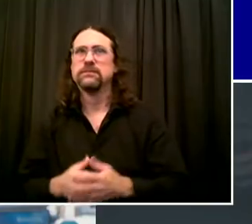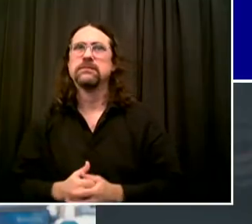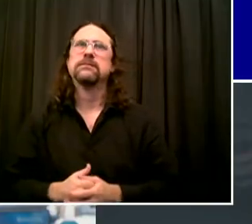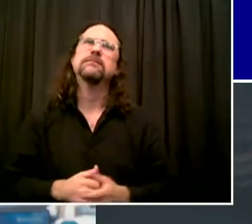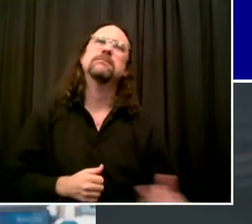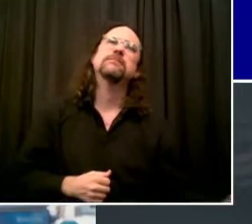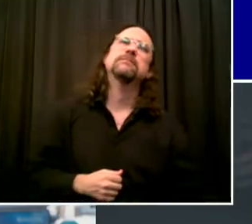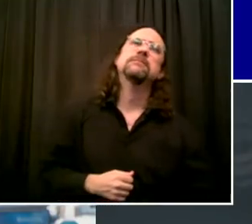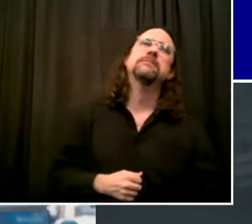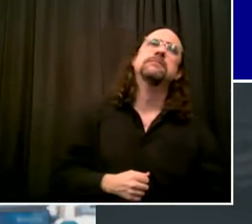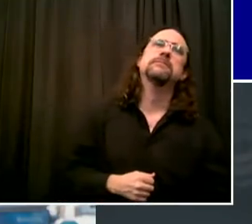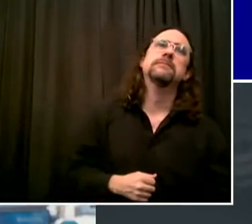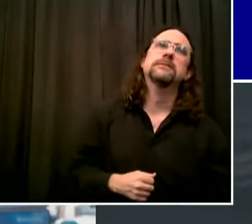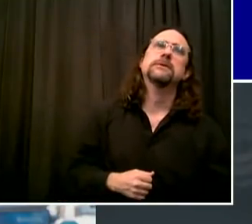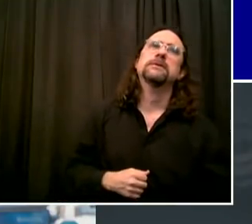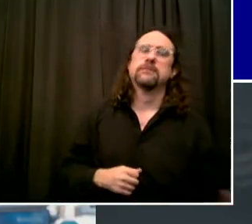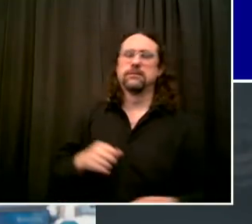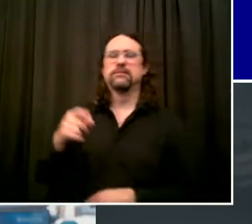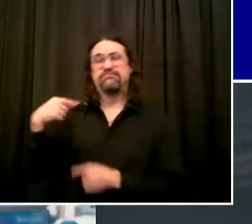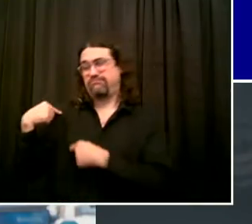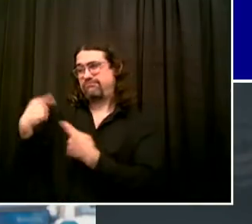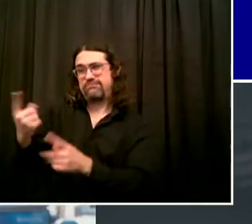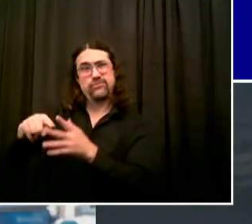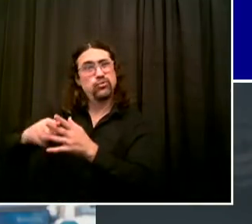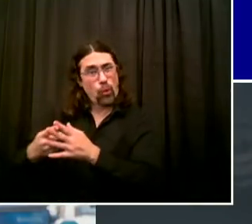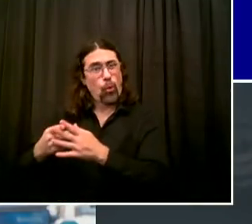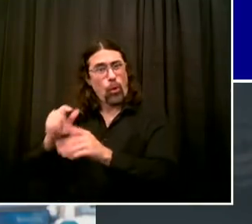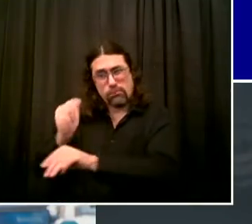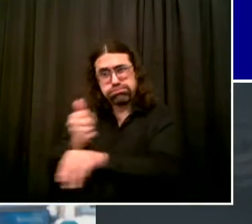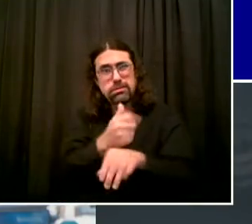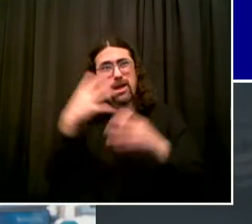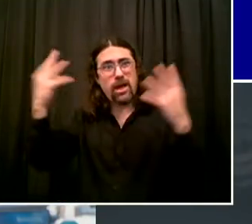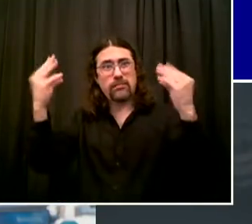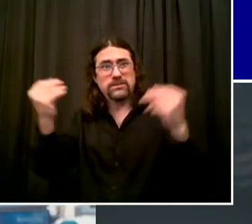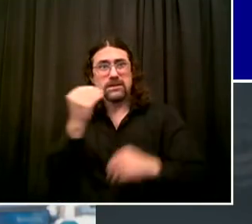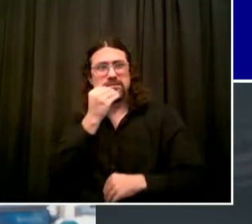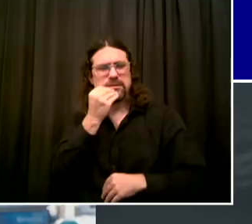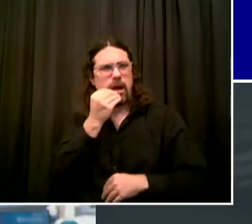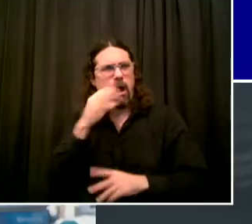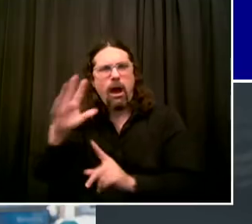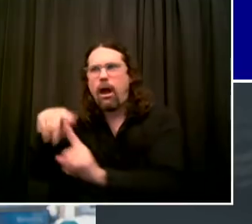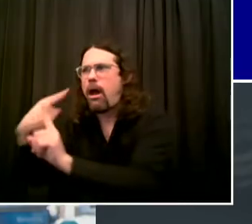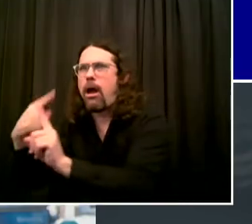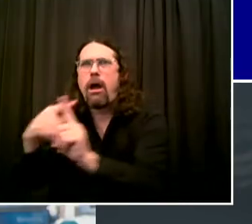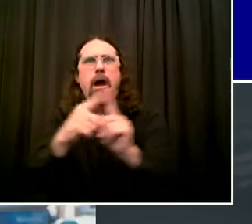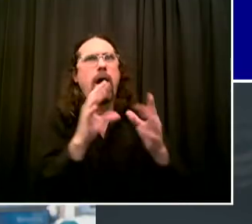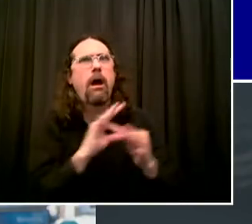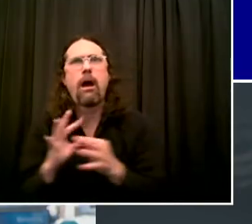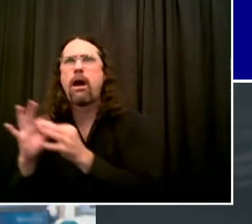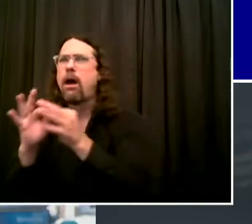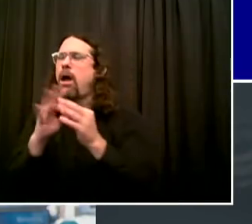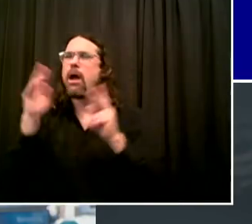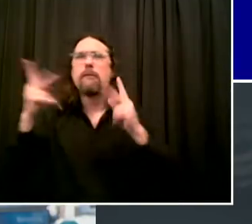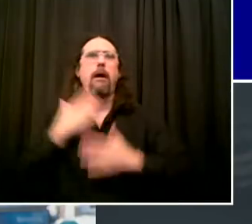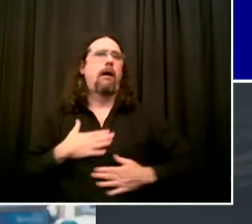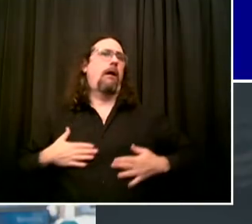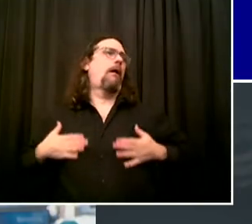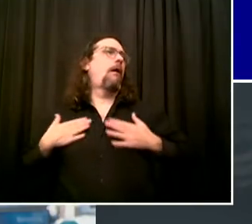HIT AND I THINK THE OBTTM OLINE IS OUTDOORS